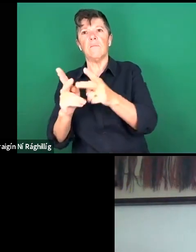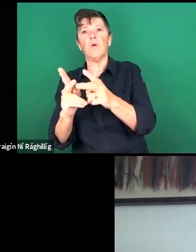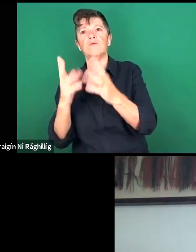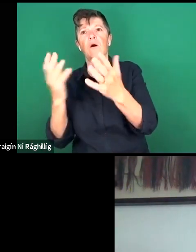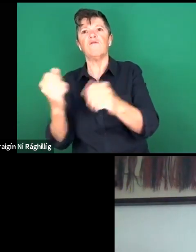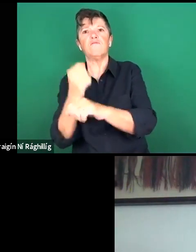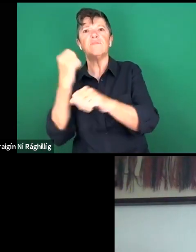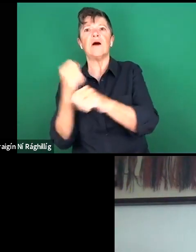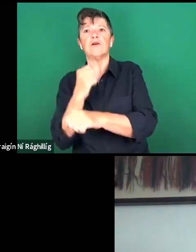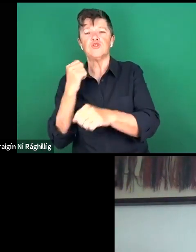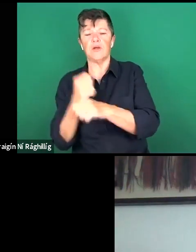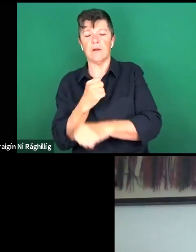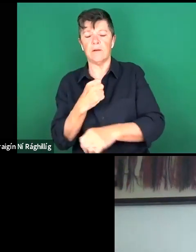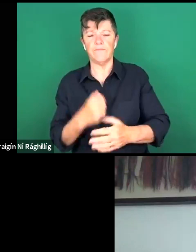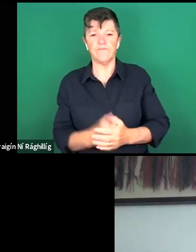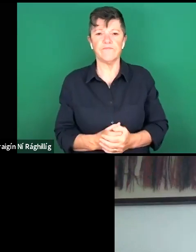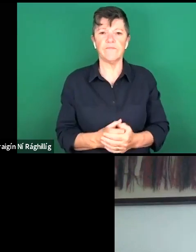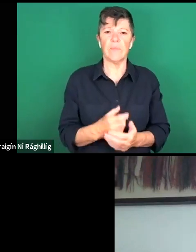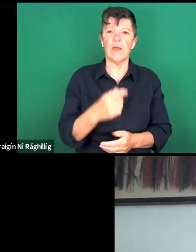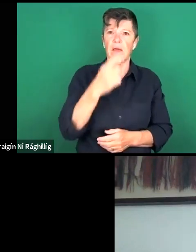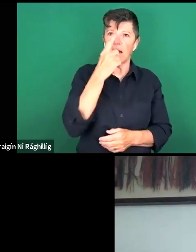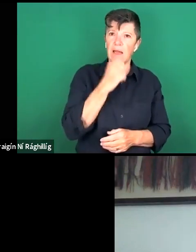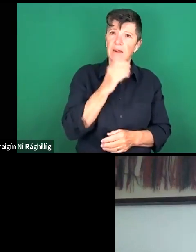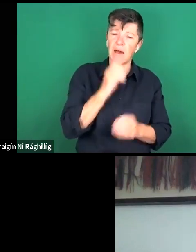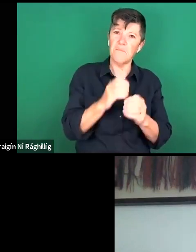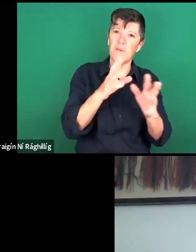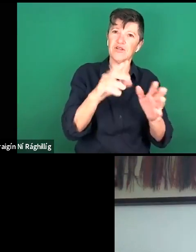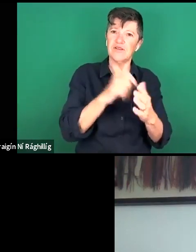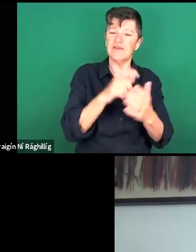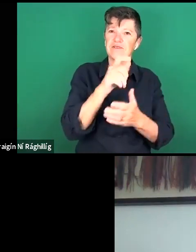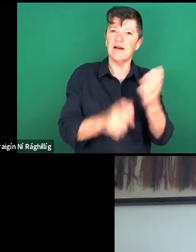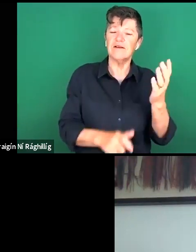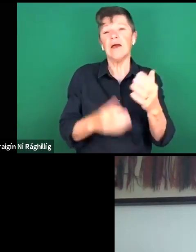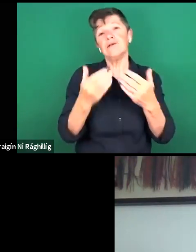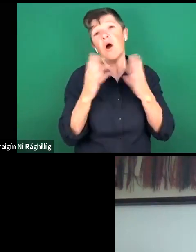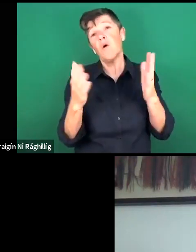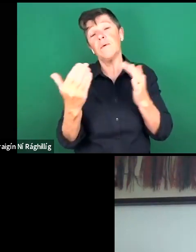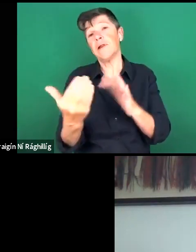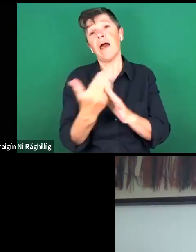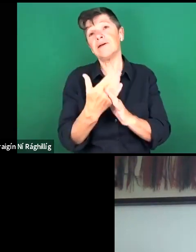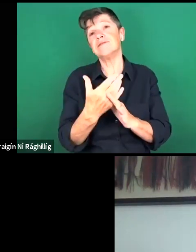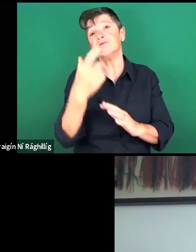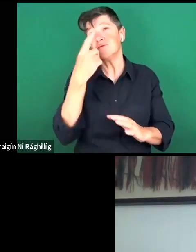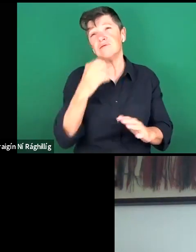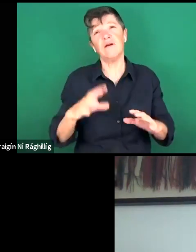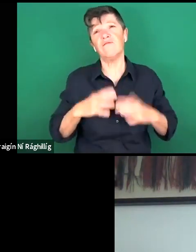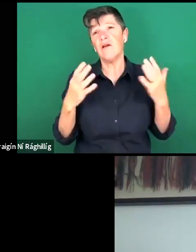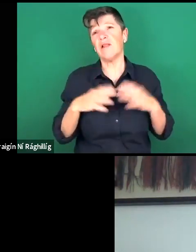always about working within and without and thinking about how we